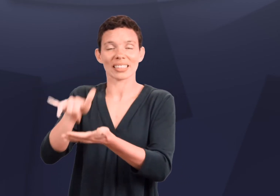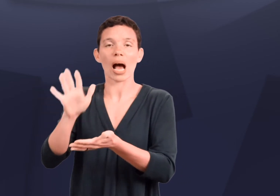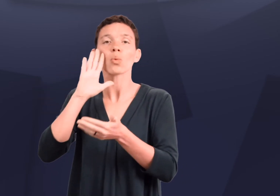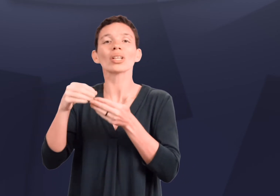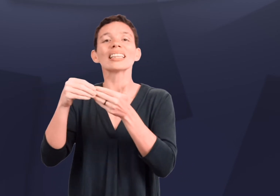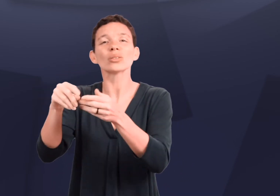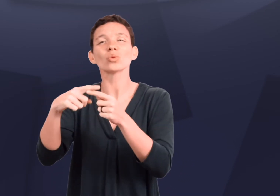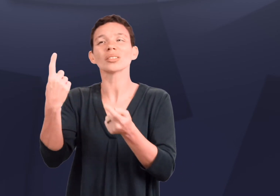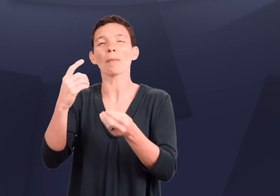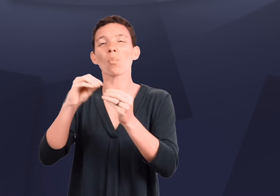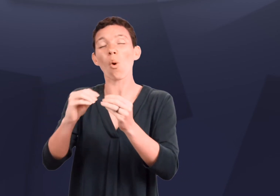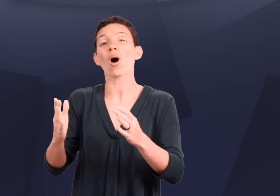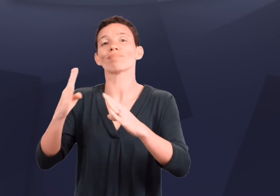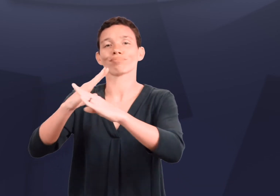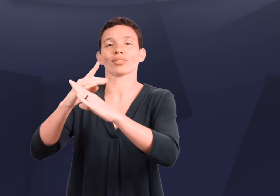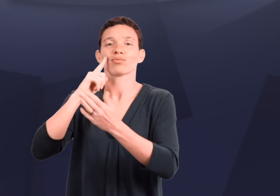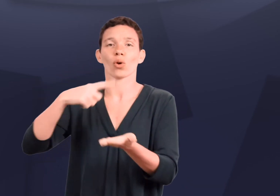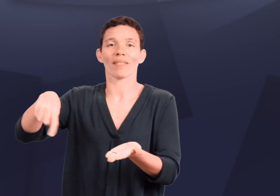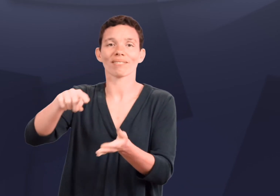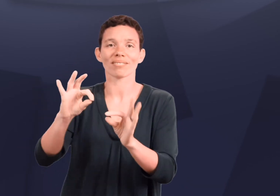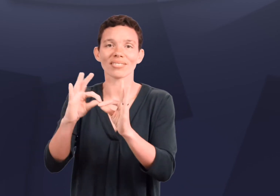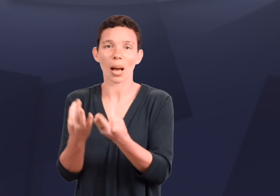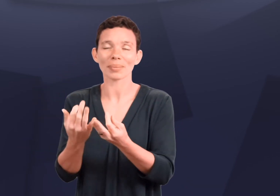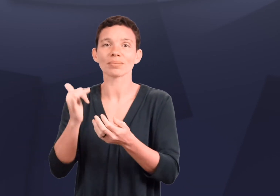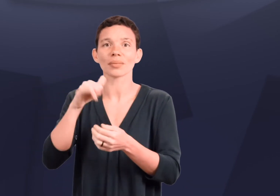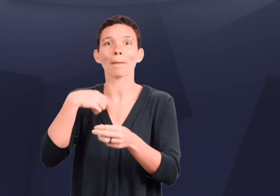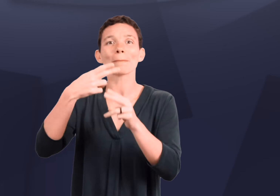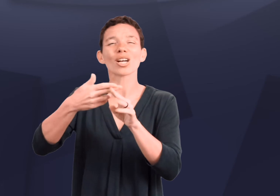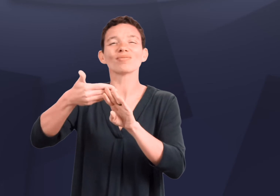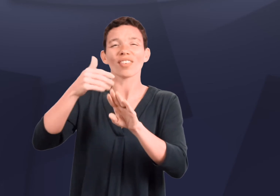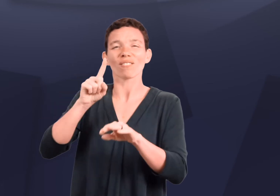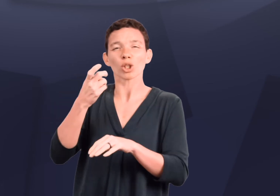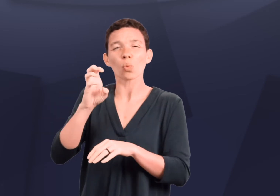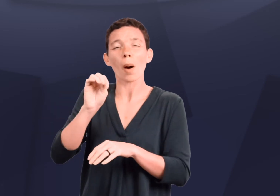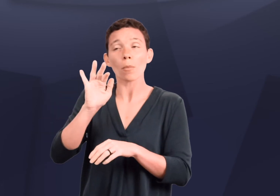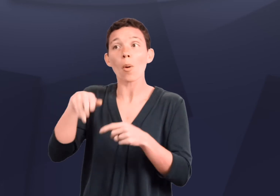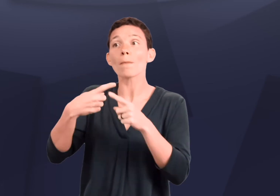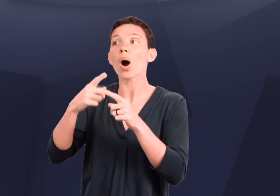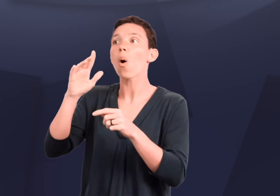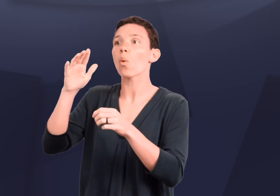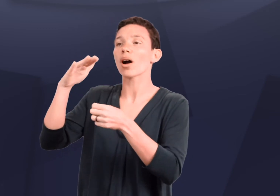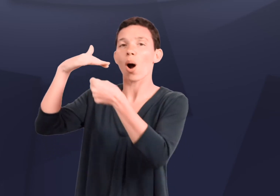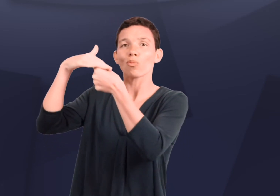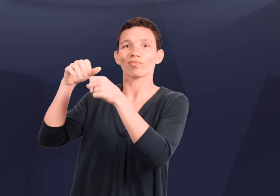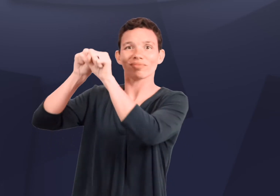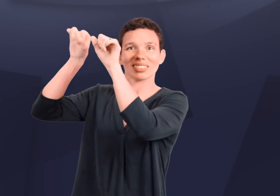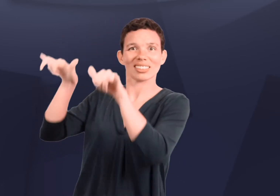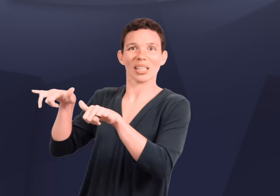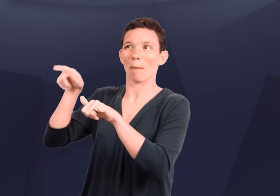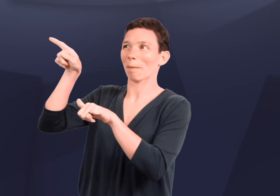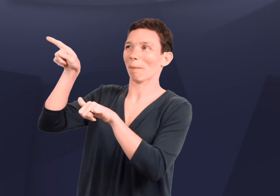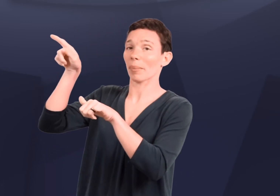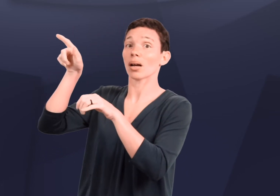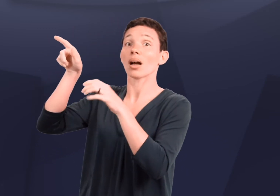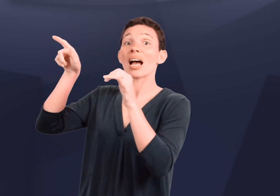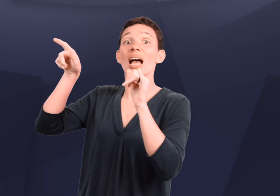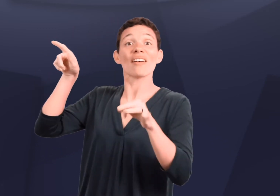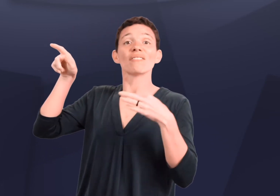it will create further barriers for the families. Like I mentioned in the previous webinar, the system can be oppressive,